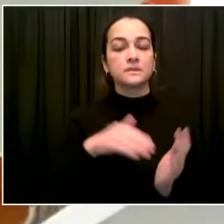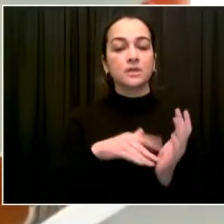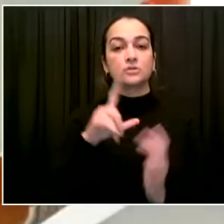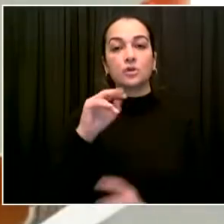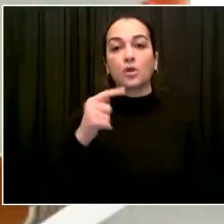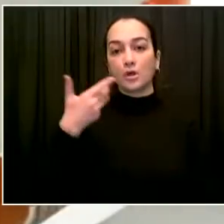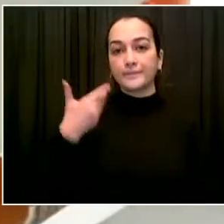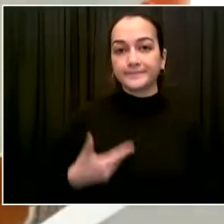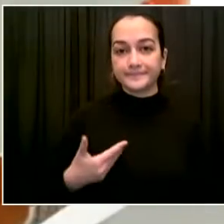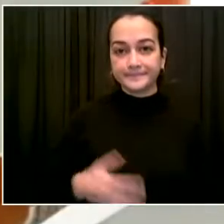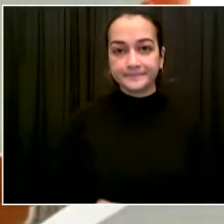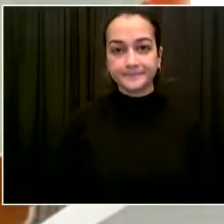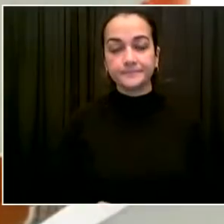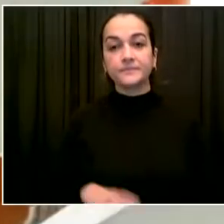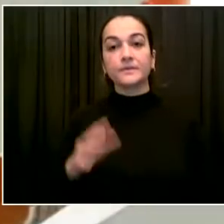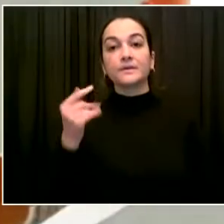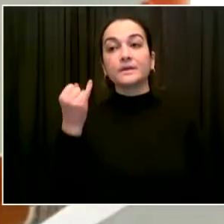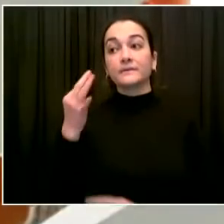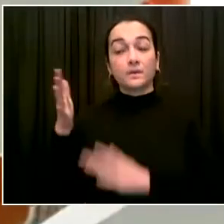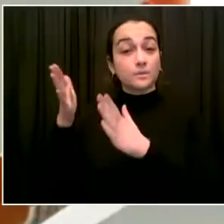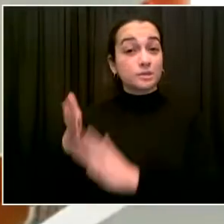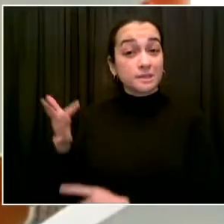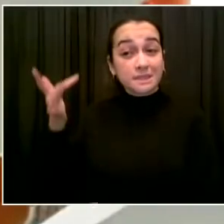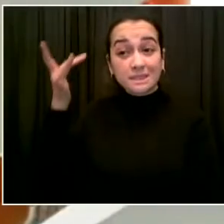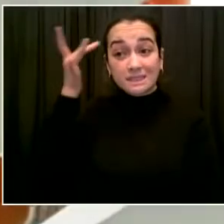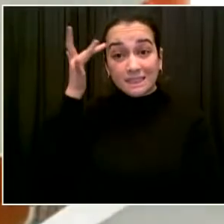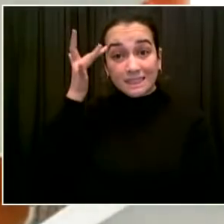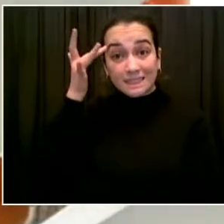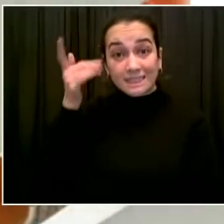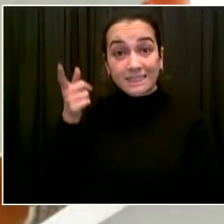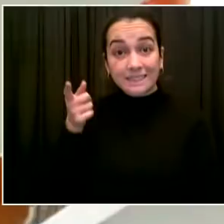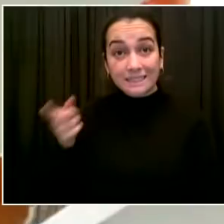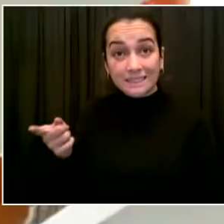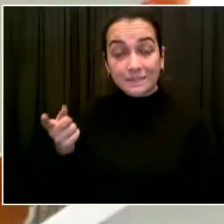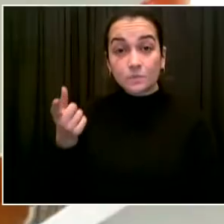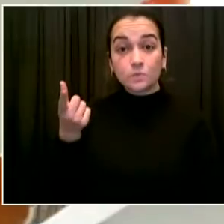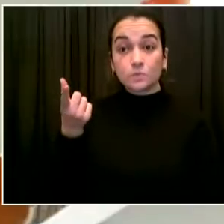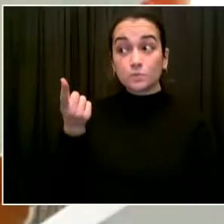WHEN OUR STAFF CALL OUT WE ARE GOING TO BE HOLDING BACK STAFF AND DEPLOYING THEM